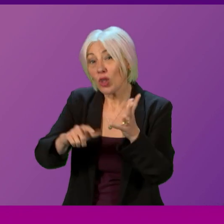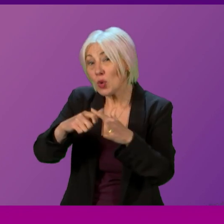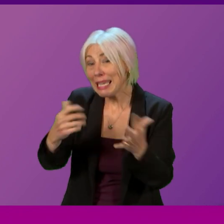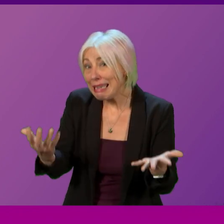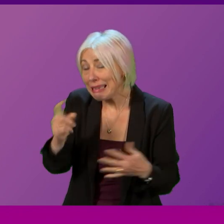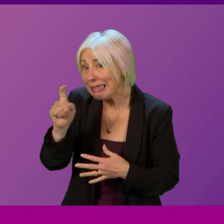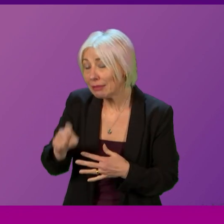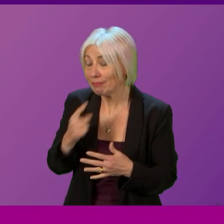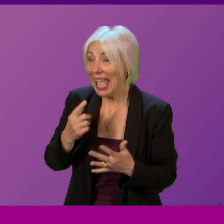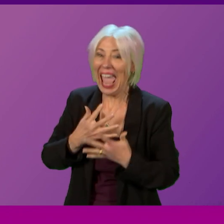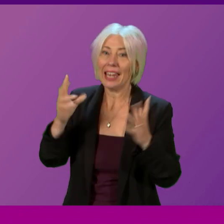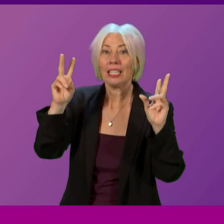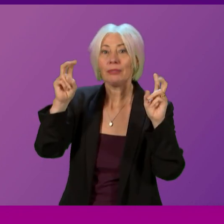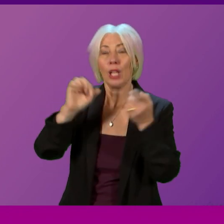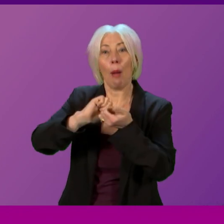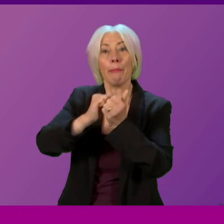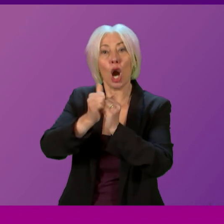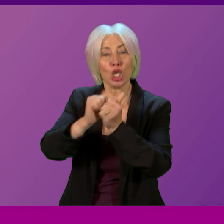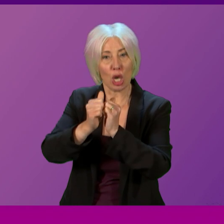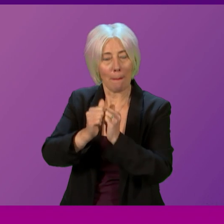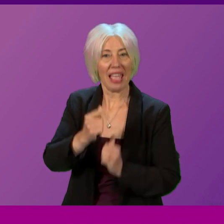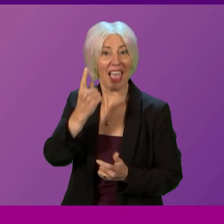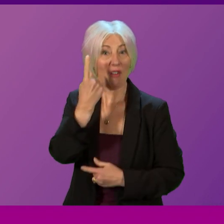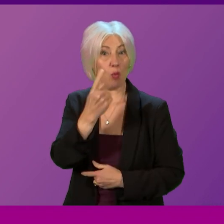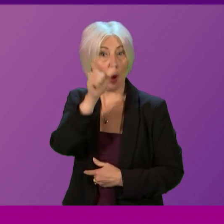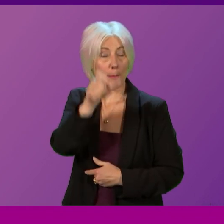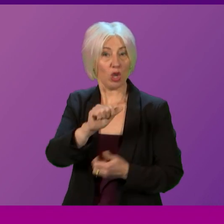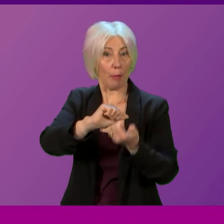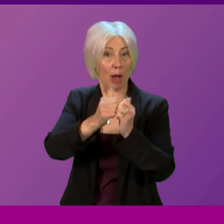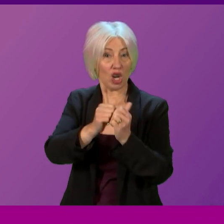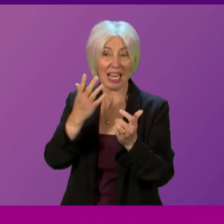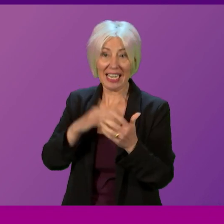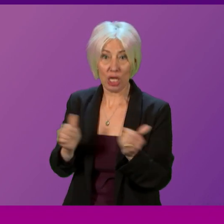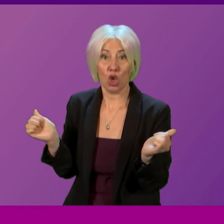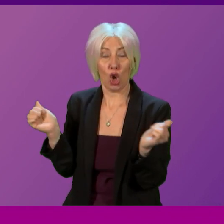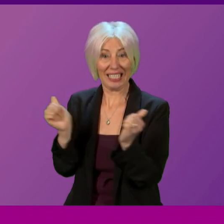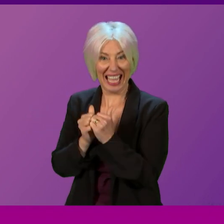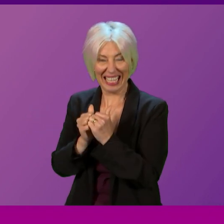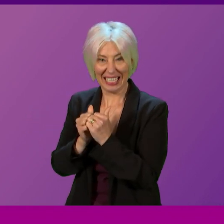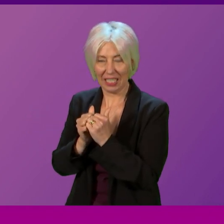Any partnership in which one partner needs the consent of another to choose its future